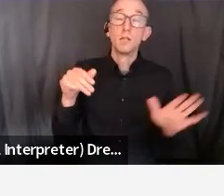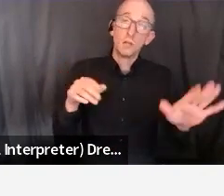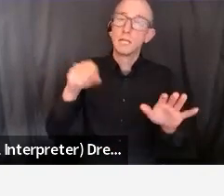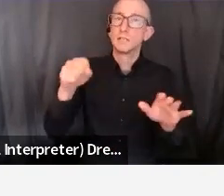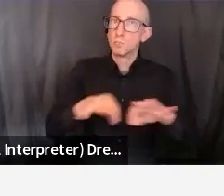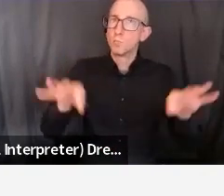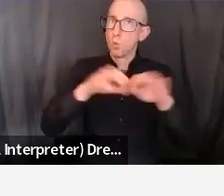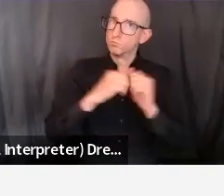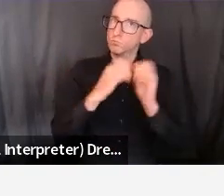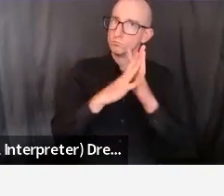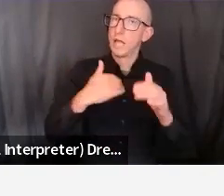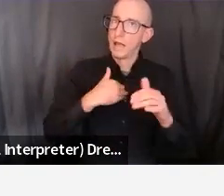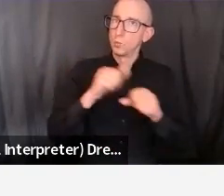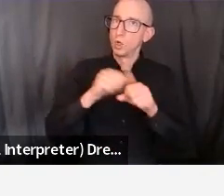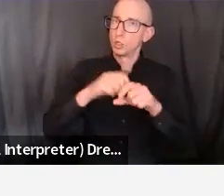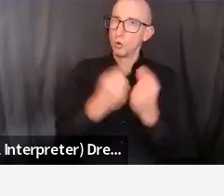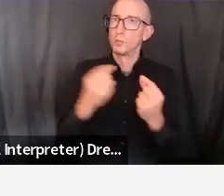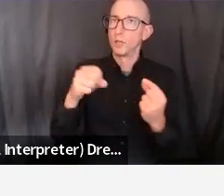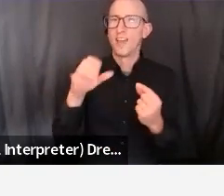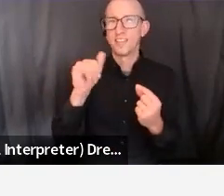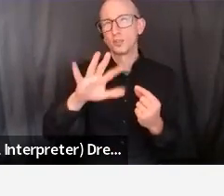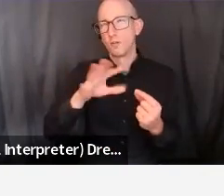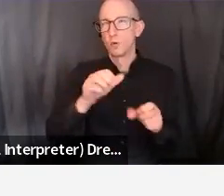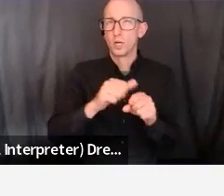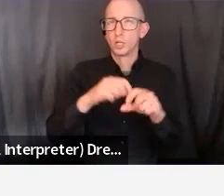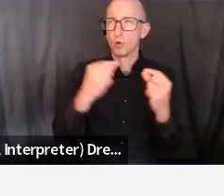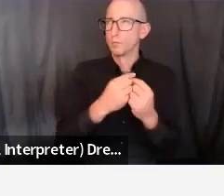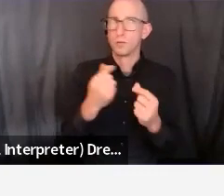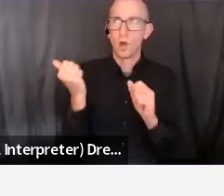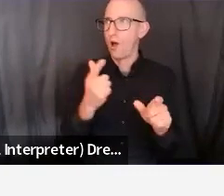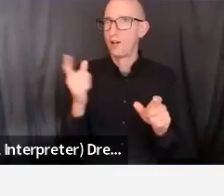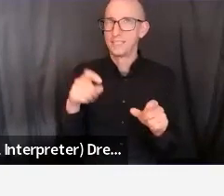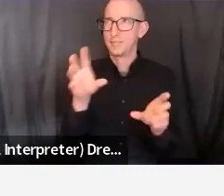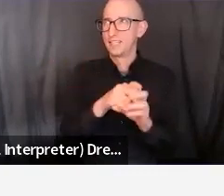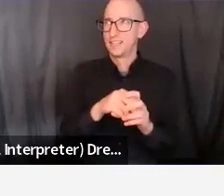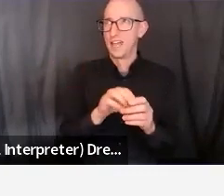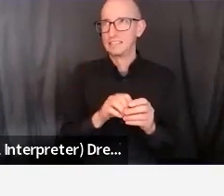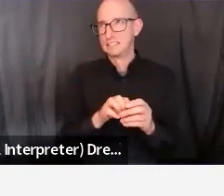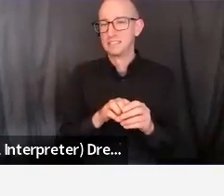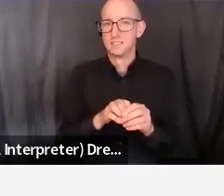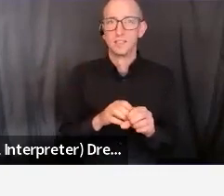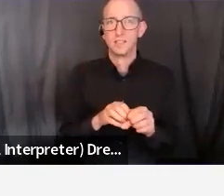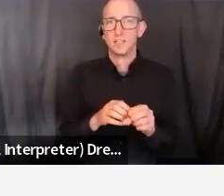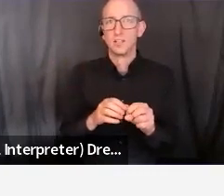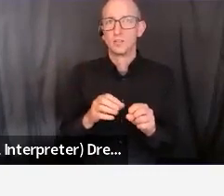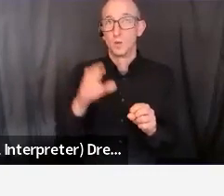which helps to reduce emissions. So that was just a snapshot to provide ideas to you as you develop